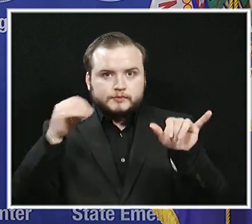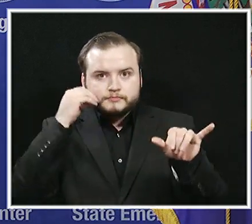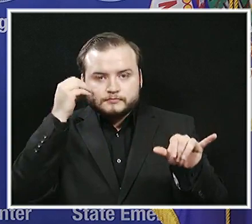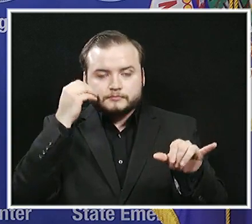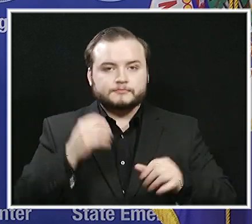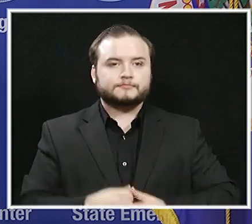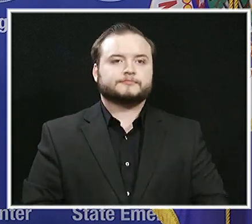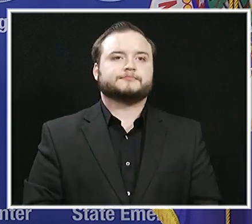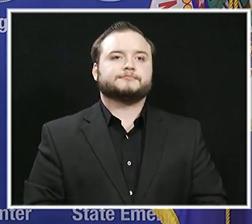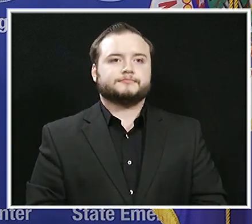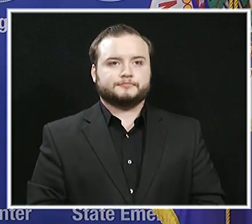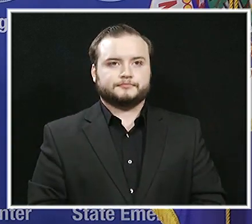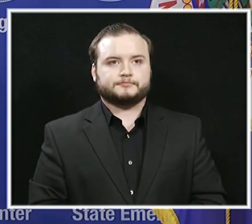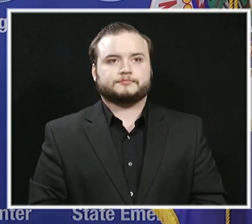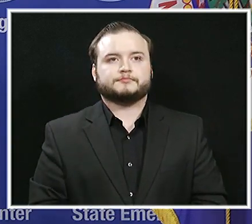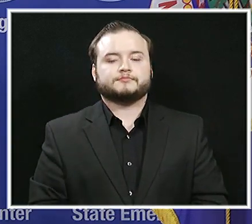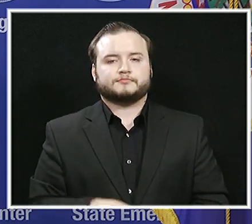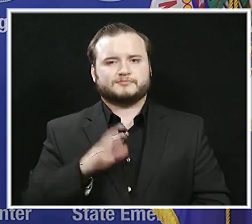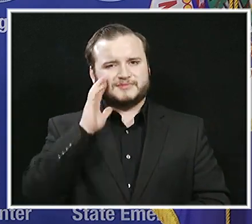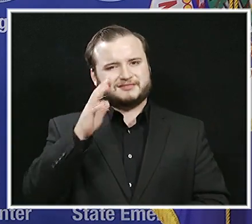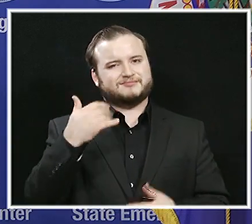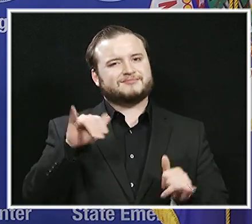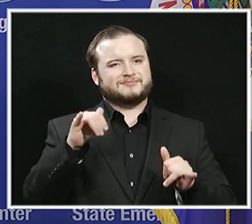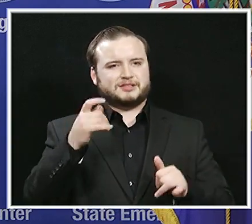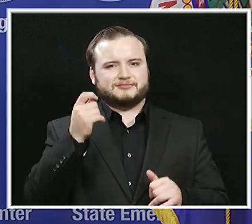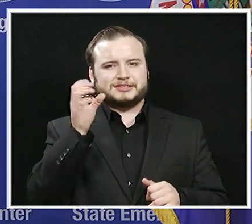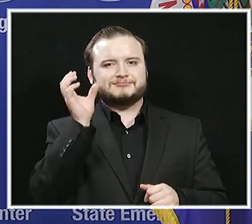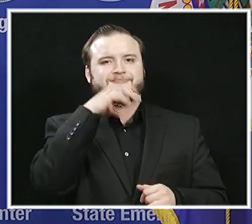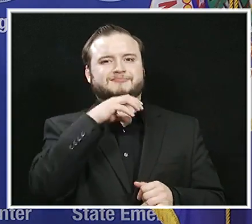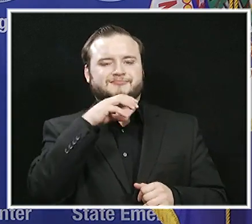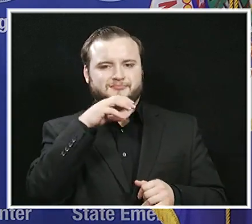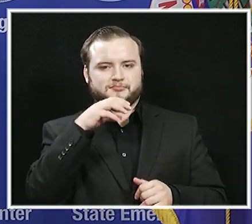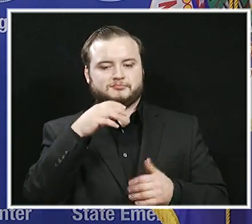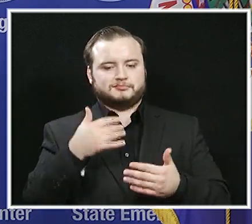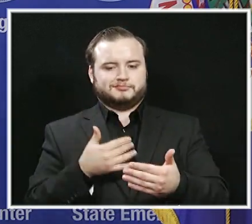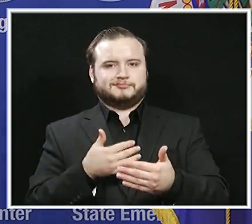Minnesota way where we have this weird new normal that lasts until we get the therapeutics